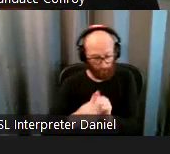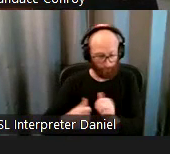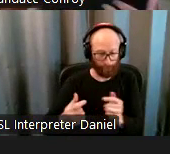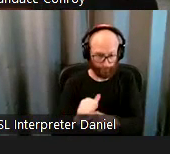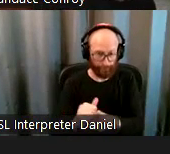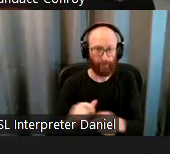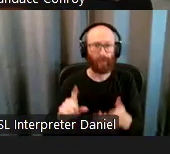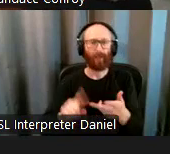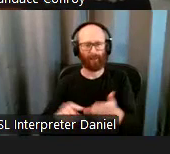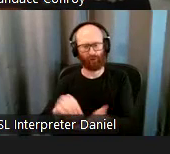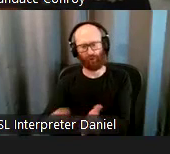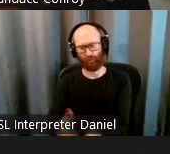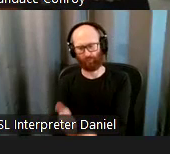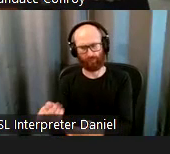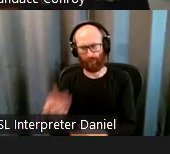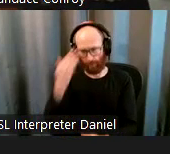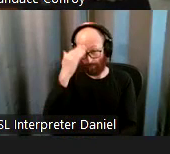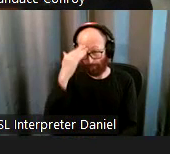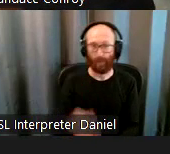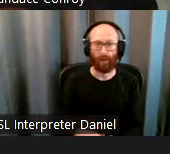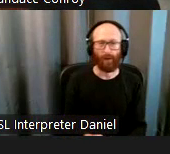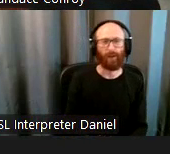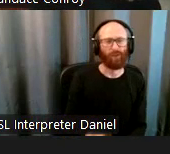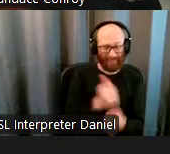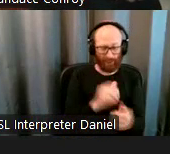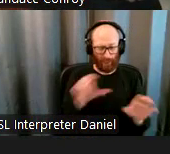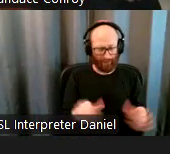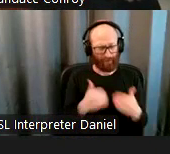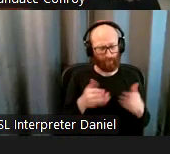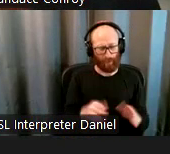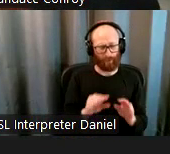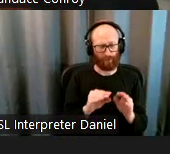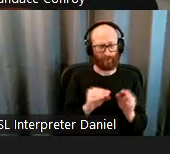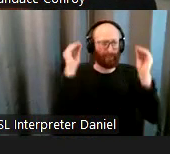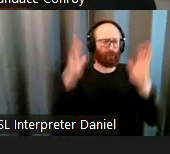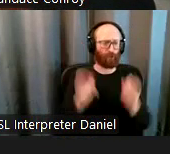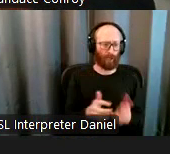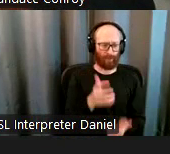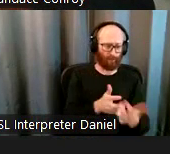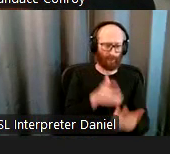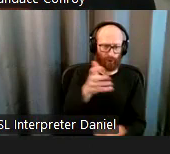are ways that educators can differentiate. A great example of this is note taking. So